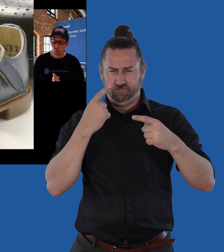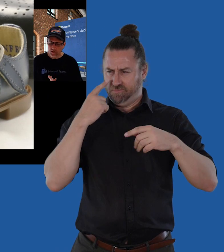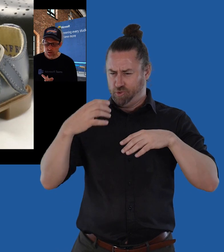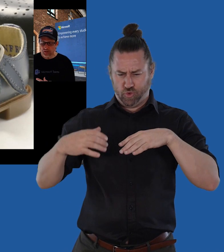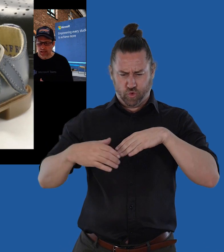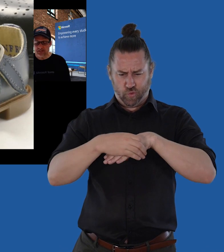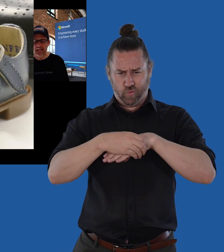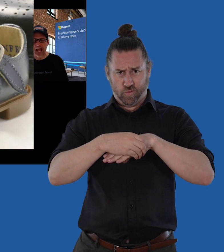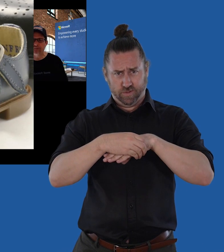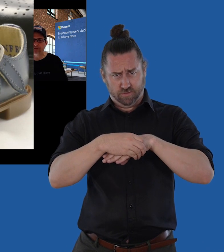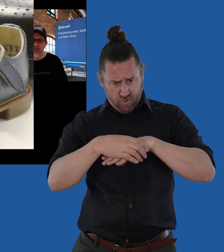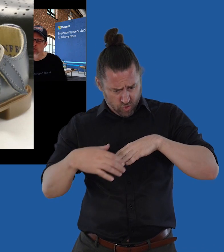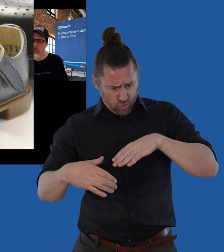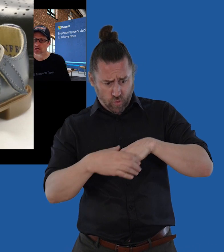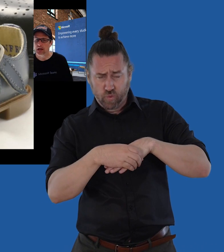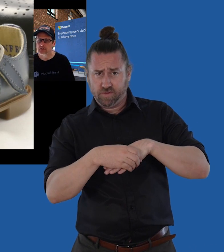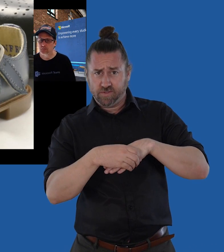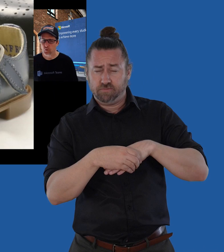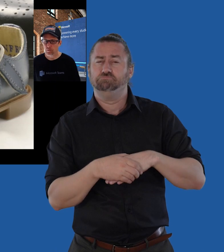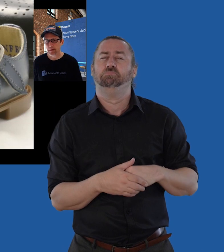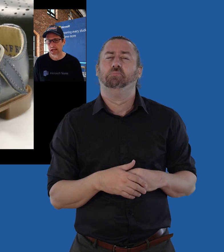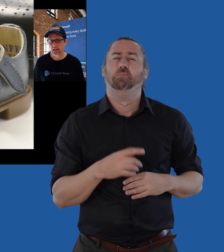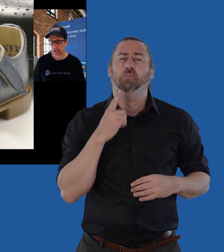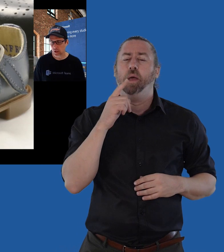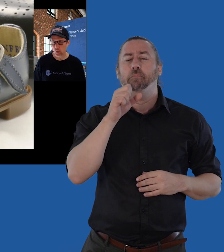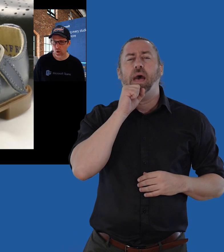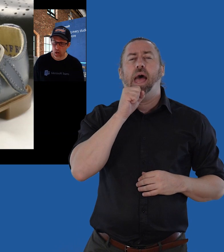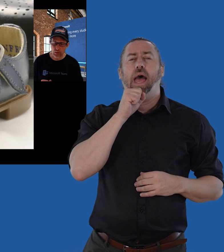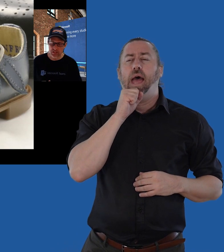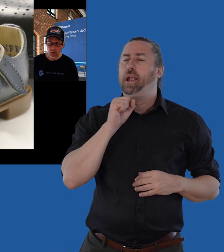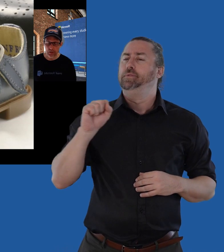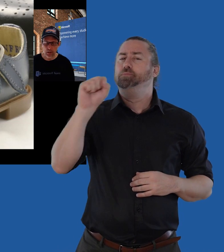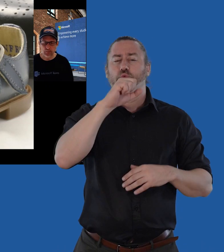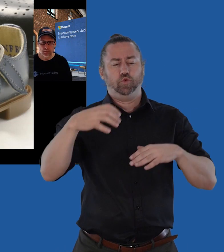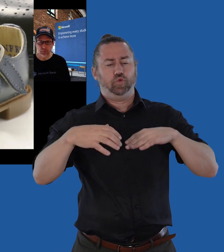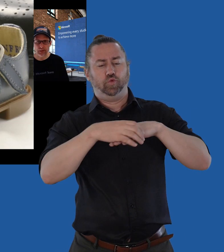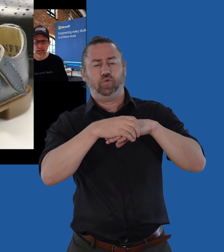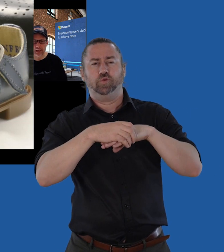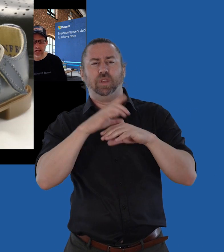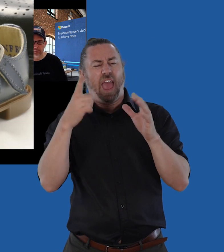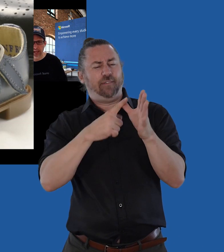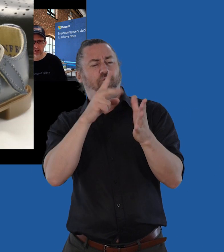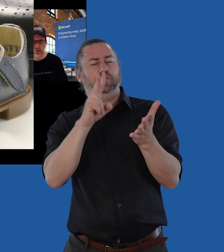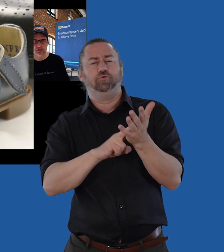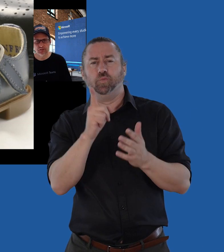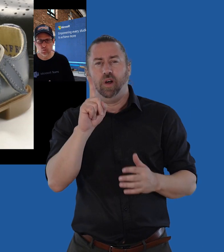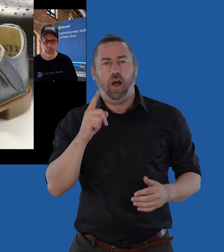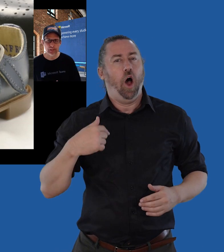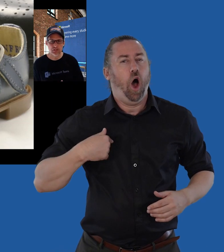What do you think is the average shoe size for men in the world? No, it's not that I'm being exclusive of women,